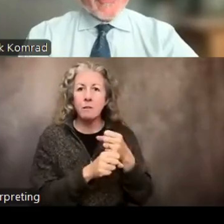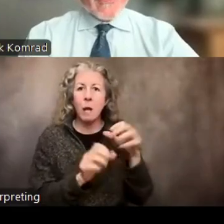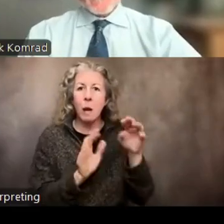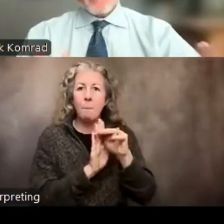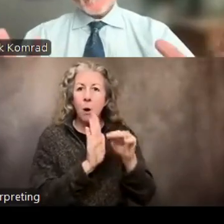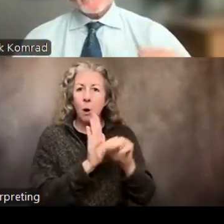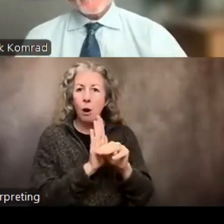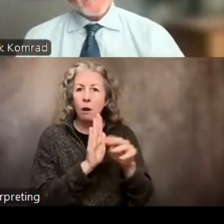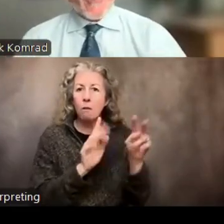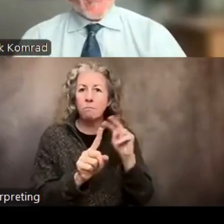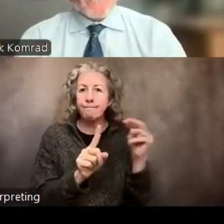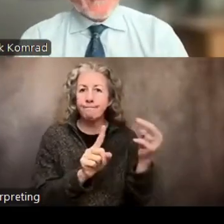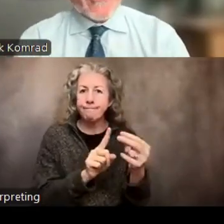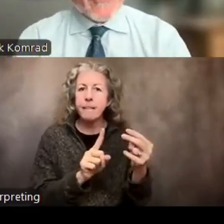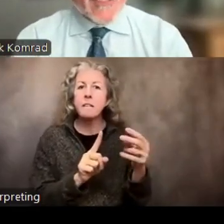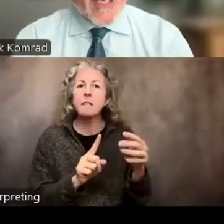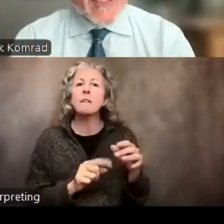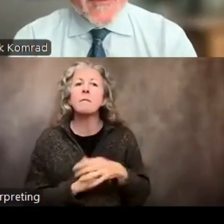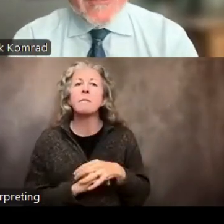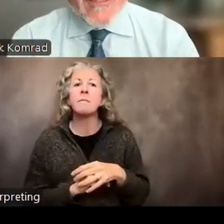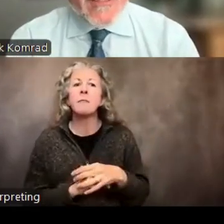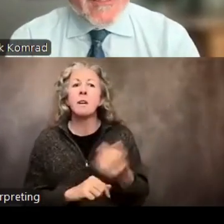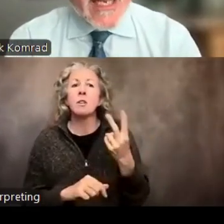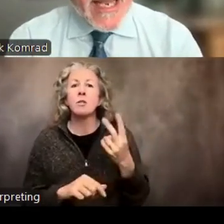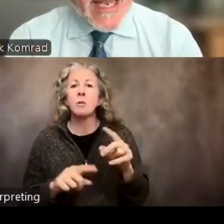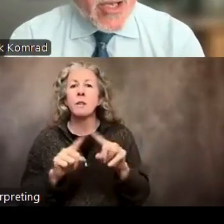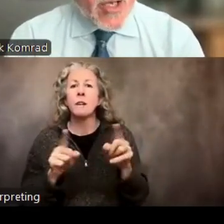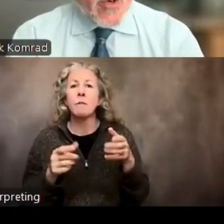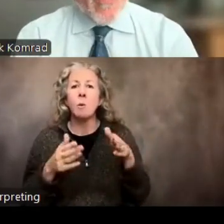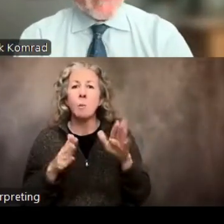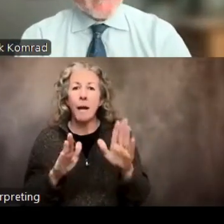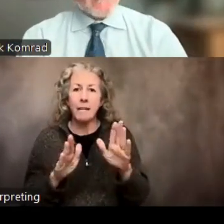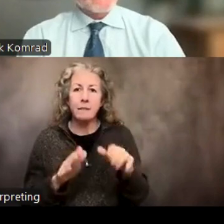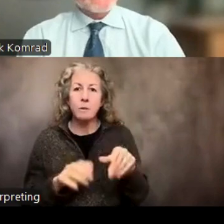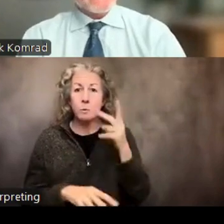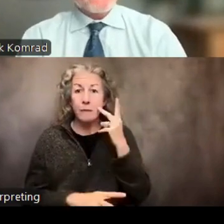different pictures of suicide as we see it today. One on the left